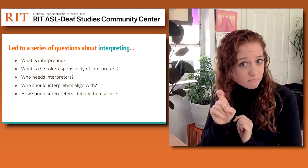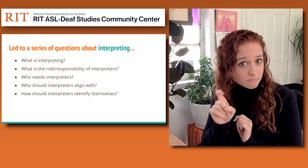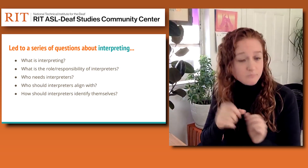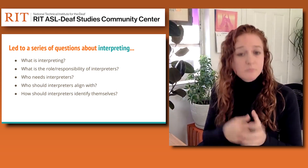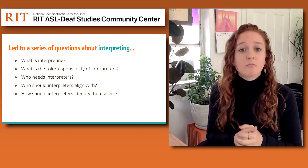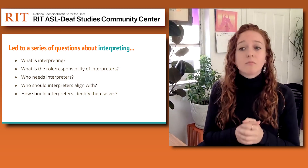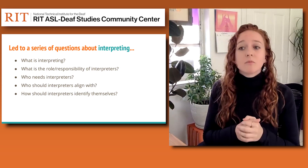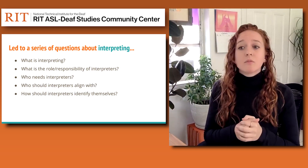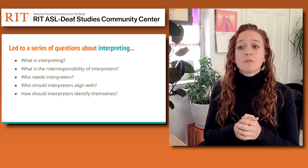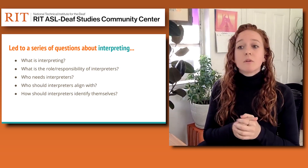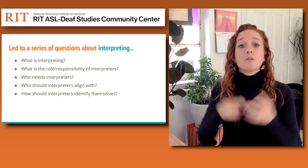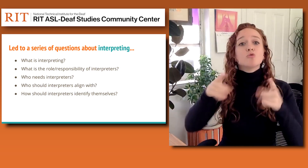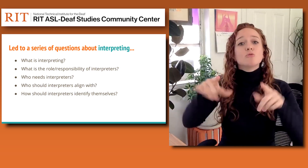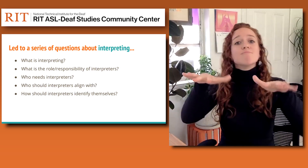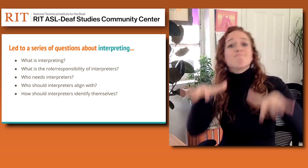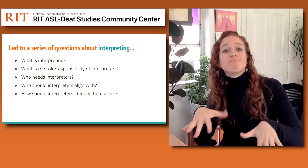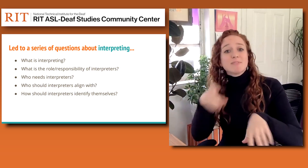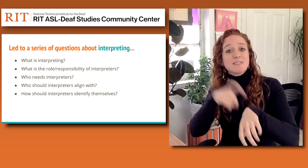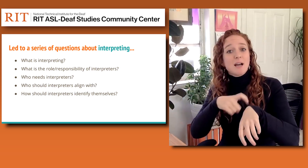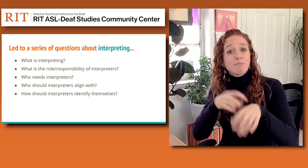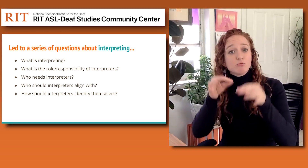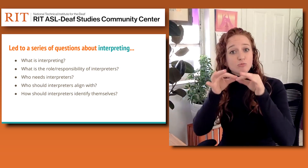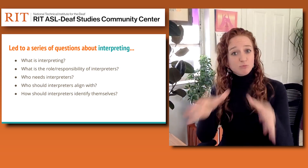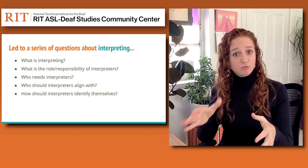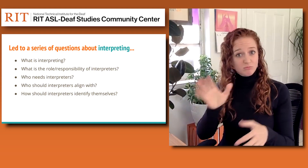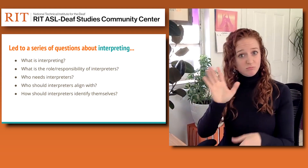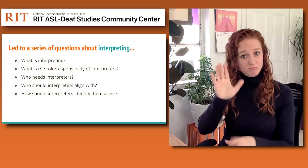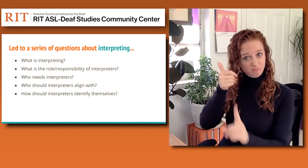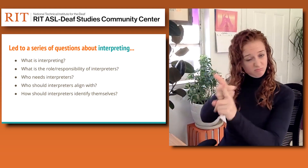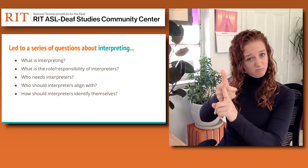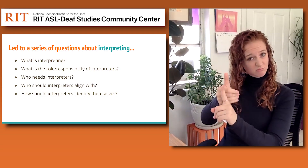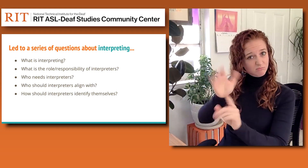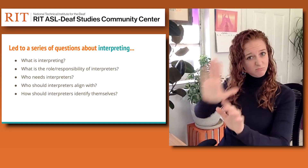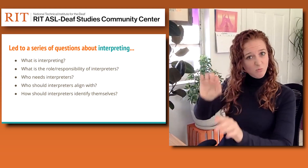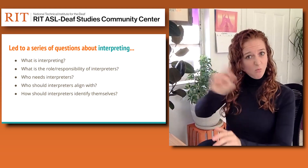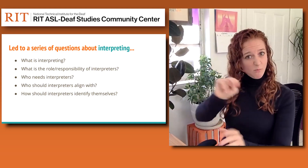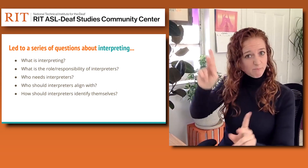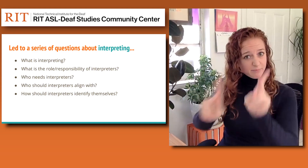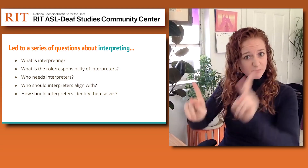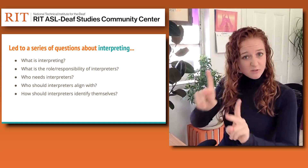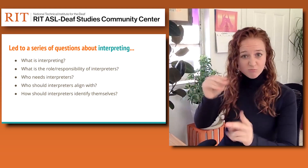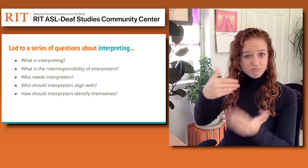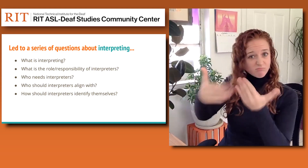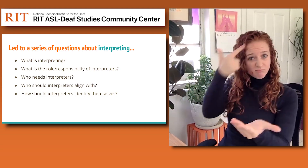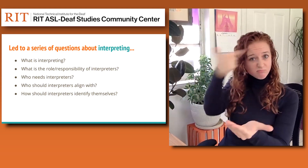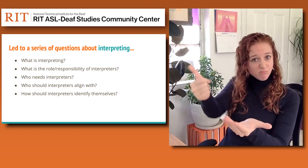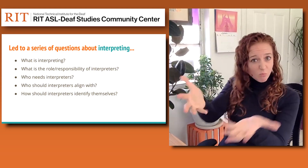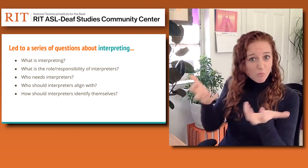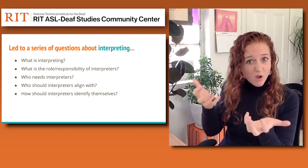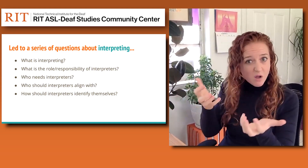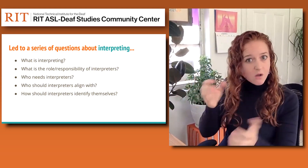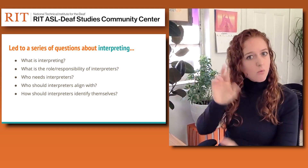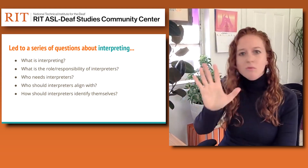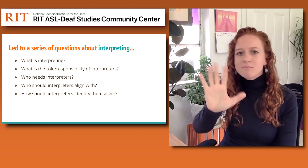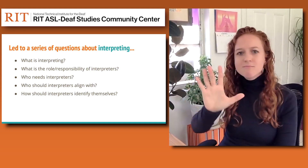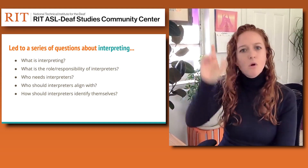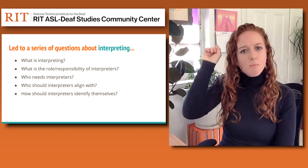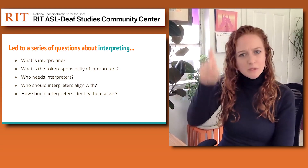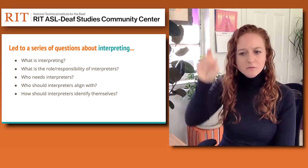Or should they always be aligned with me? During downtime, should the interpreter be their own person and do what they want,